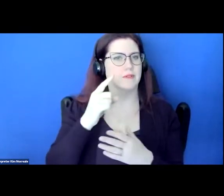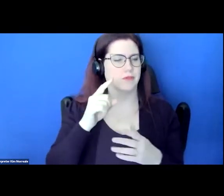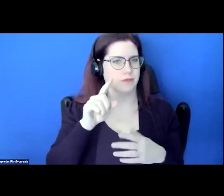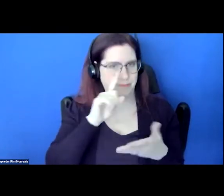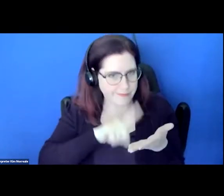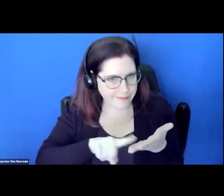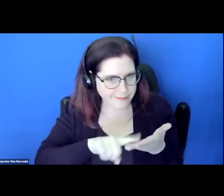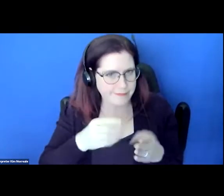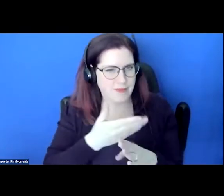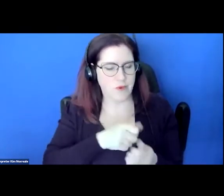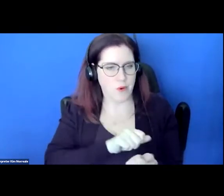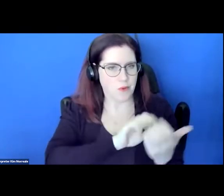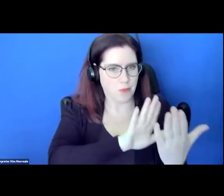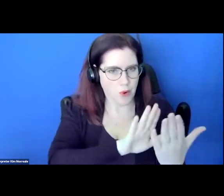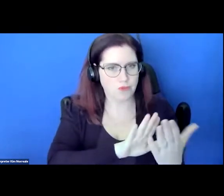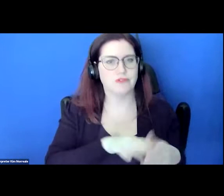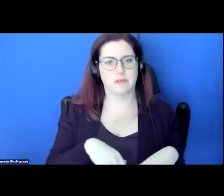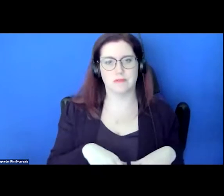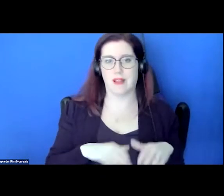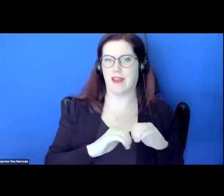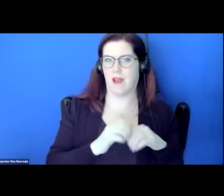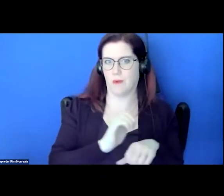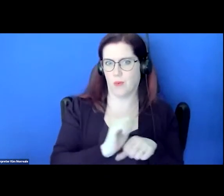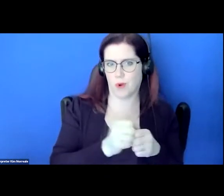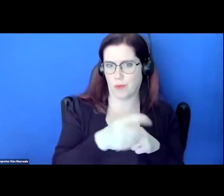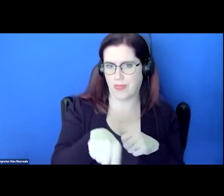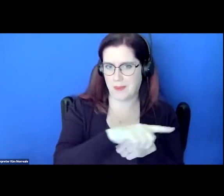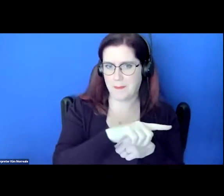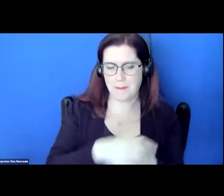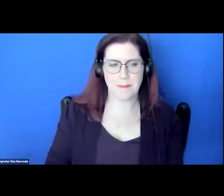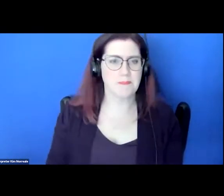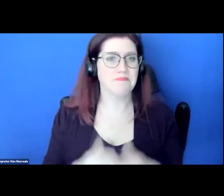and in the work that you conduct with them. Next slide, please.